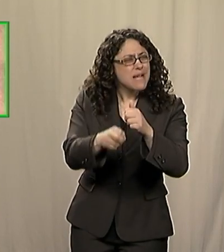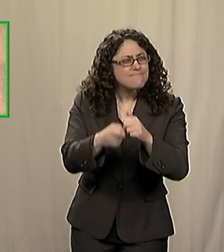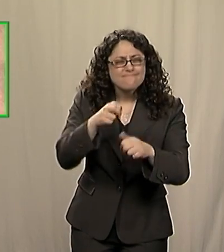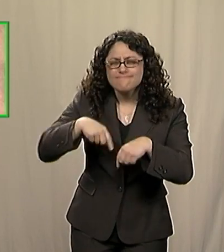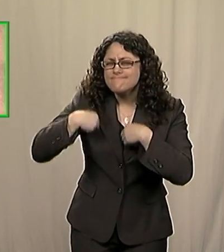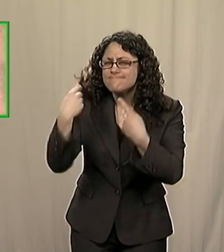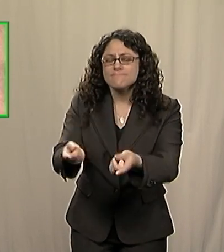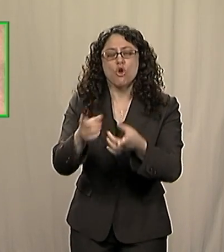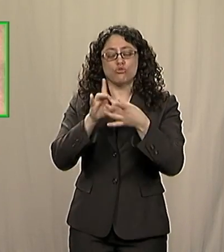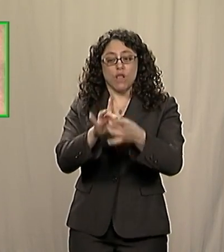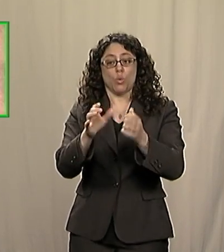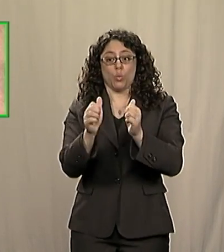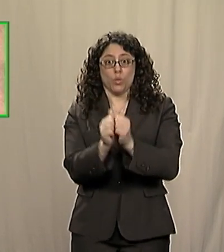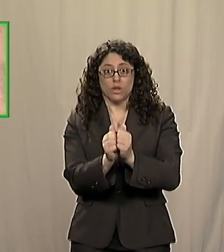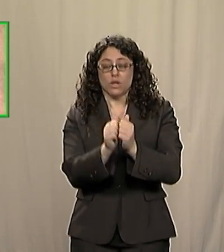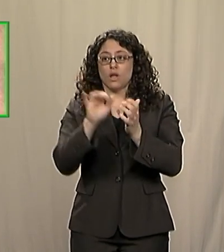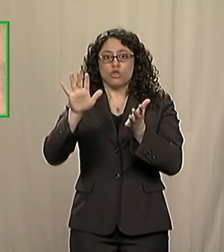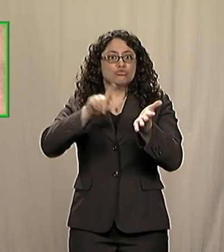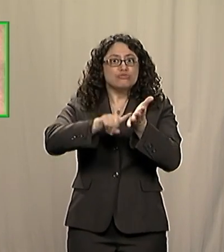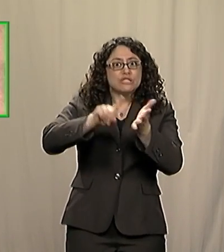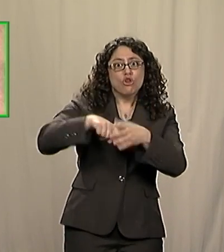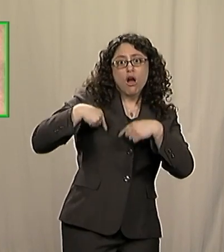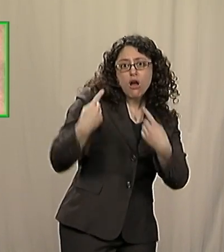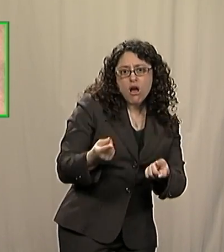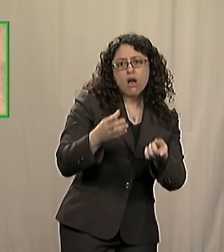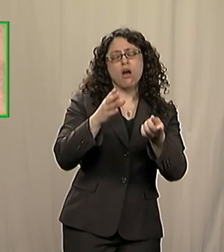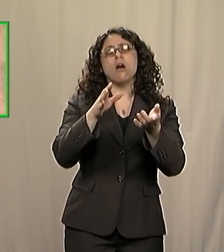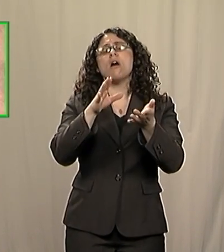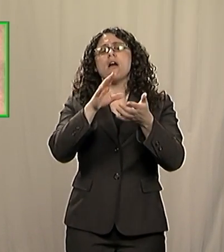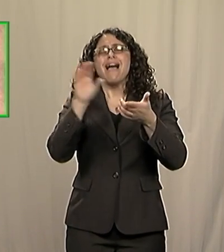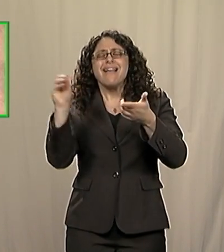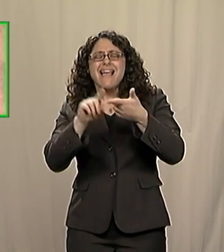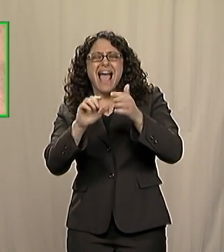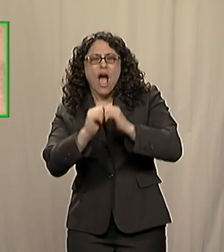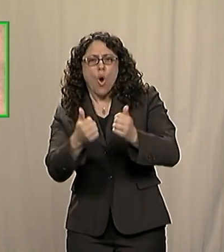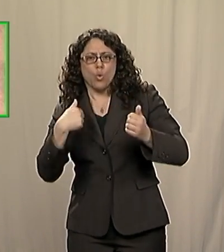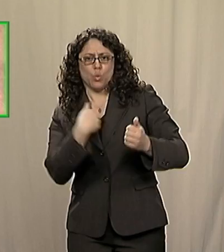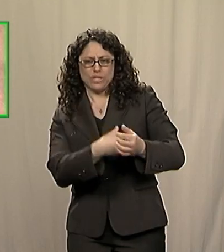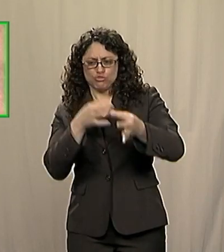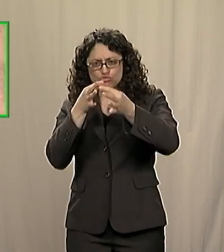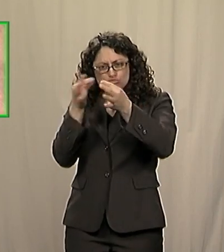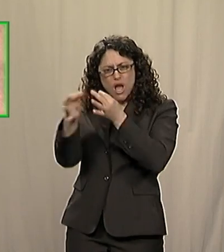Both in terms of the interpreting literature, and how we frame the role of the interpreter